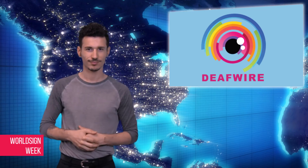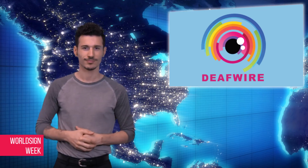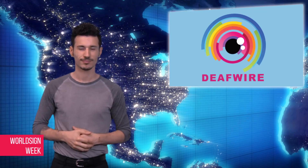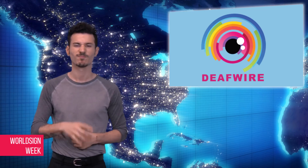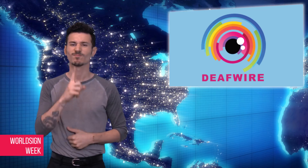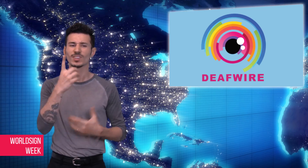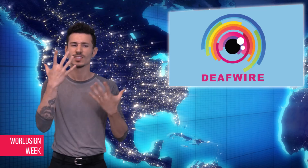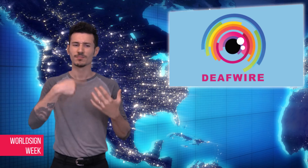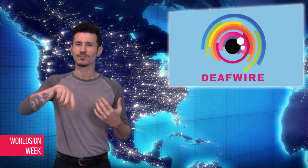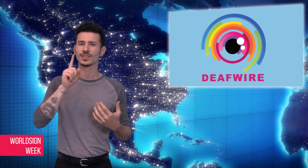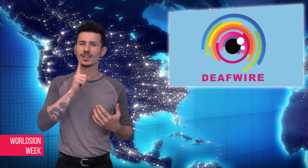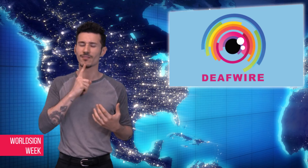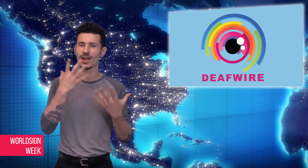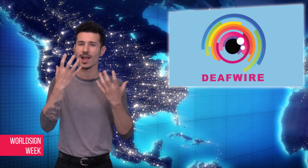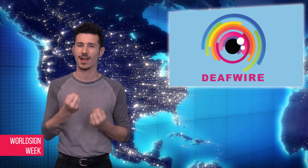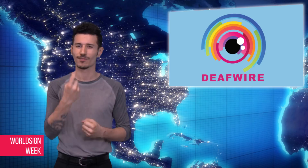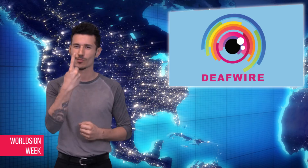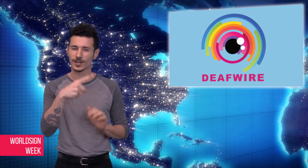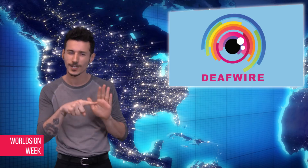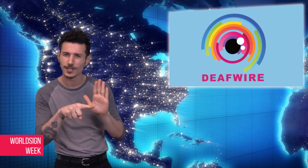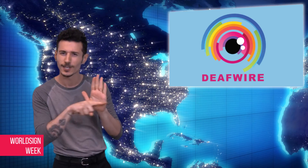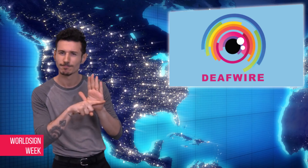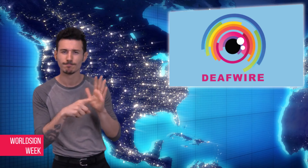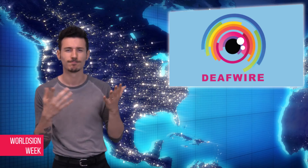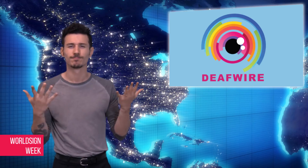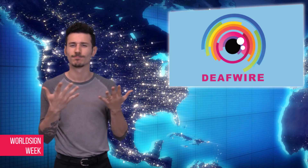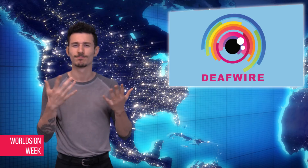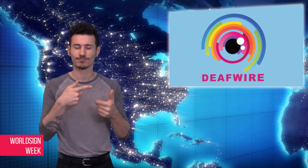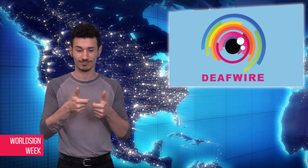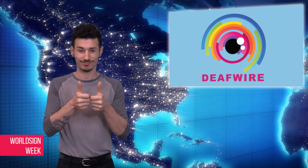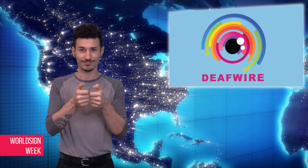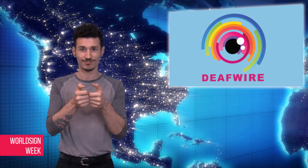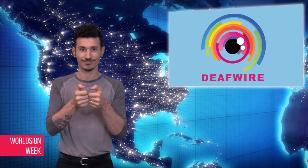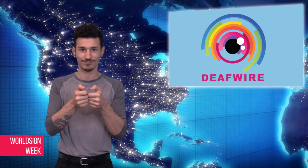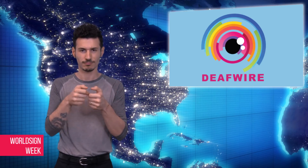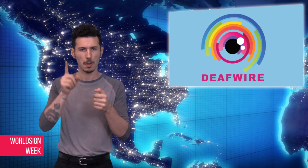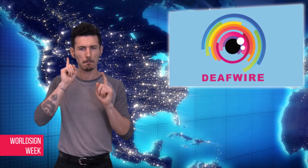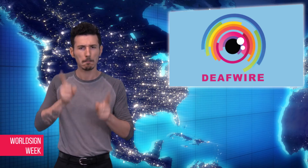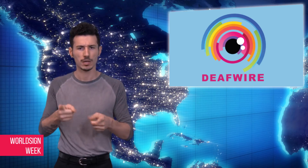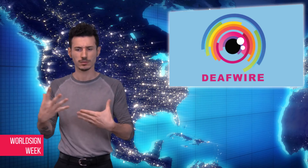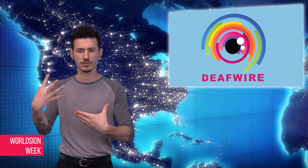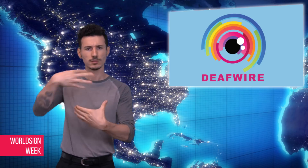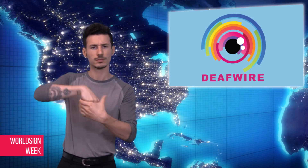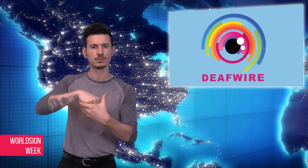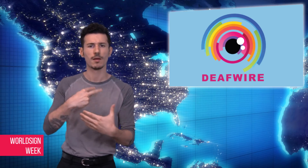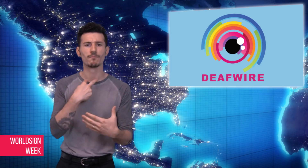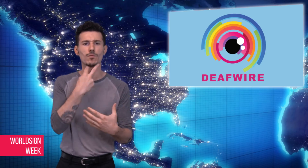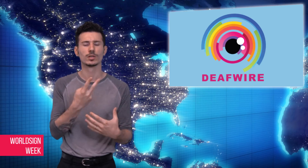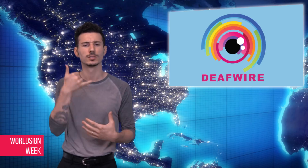mobile plans include voice minutes that they often do not use at all.